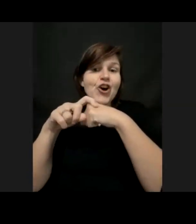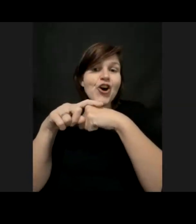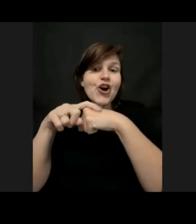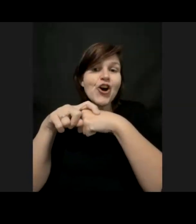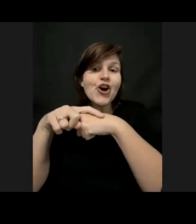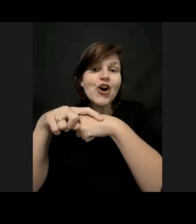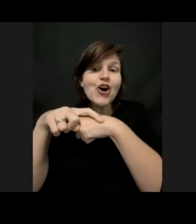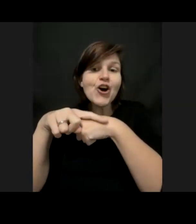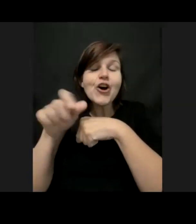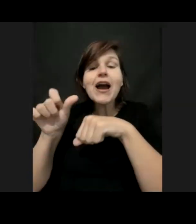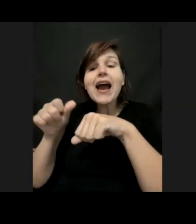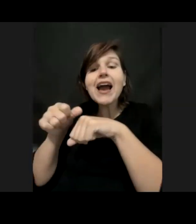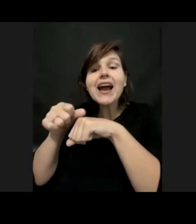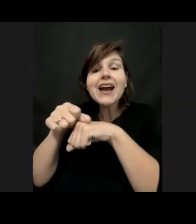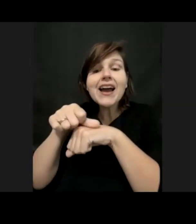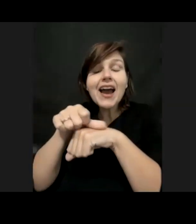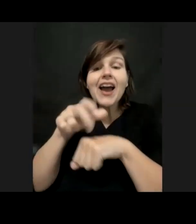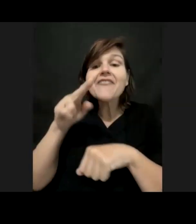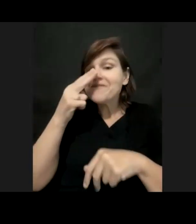He was funny, wasn't he?